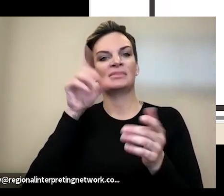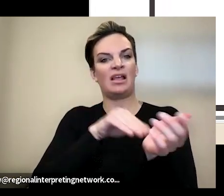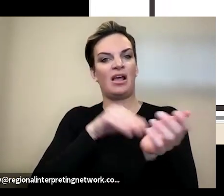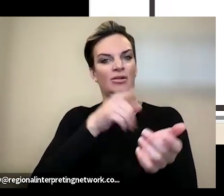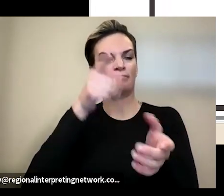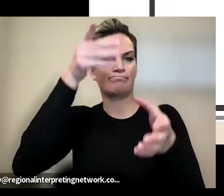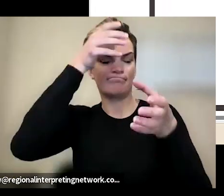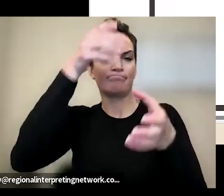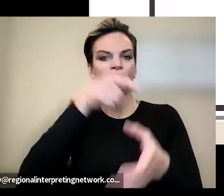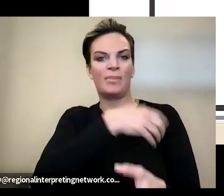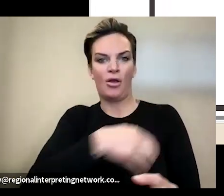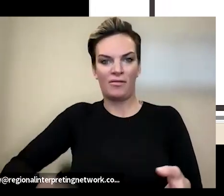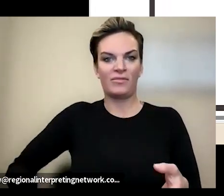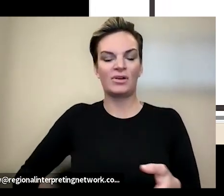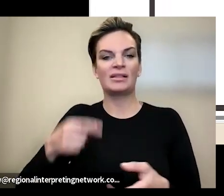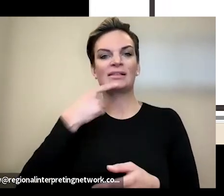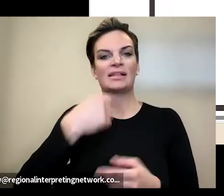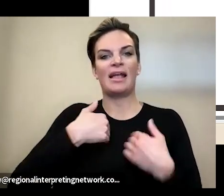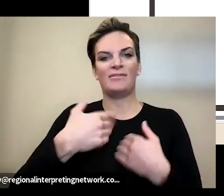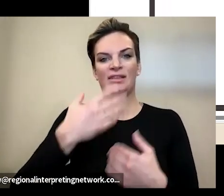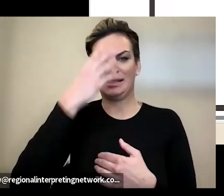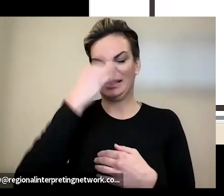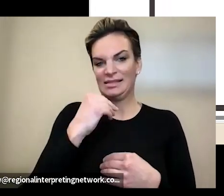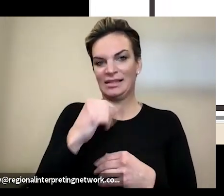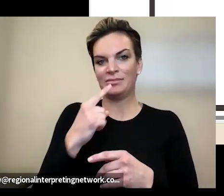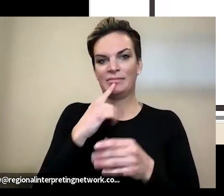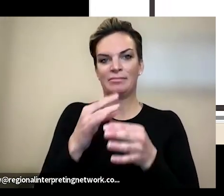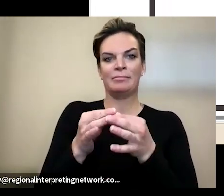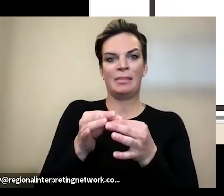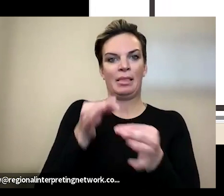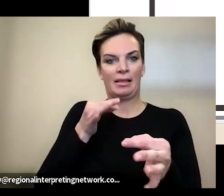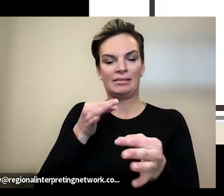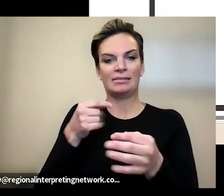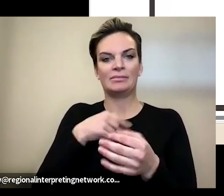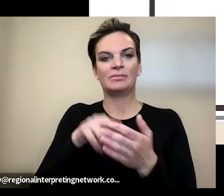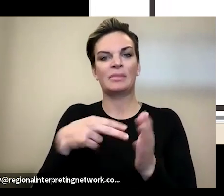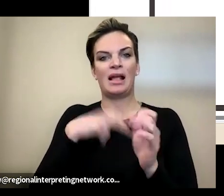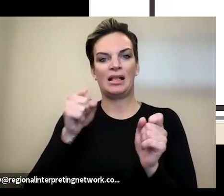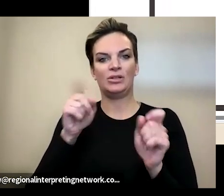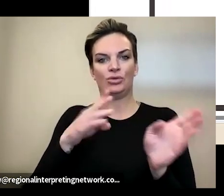have sleep latency and I need to adjust my life around my sleep schedule so basically it means